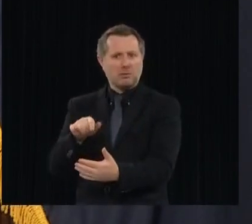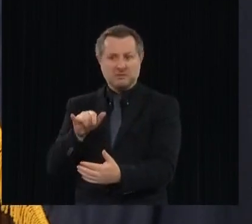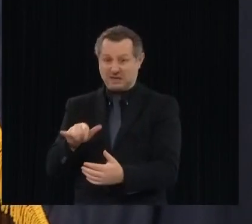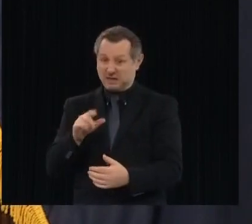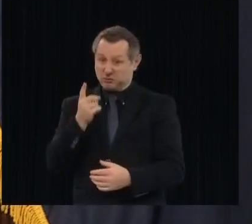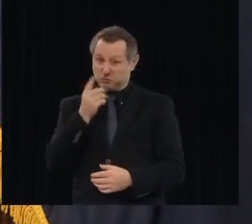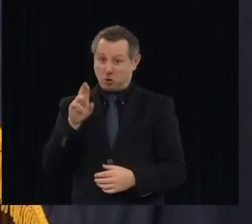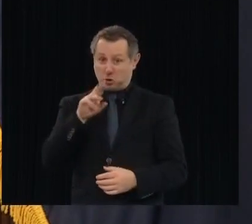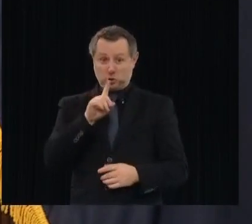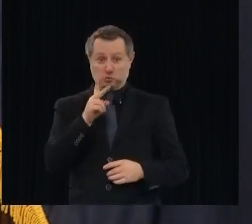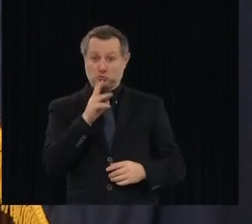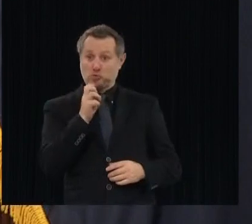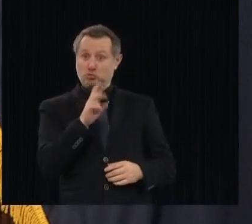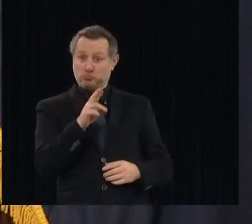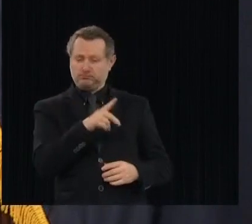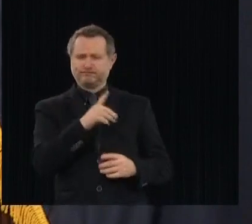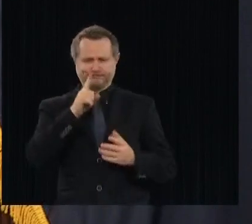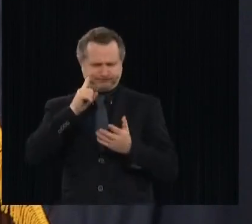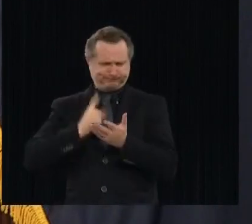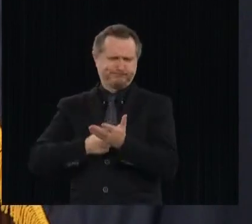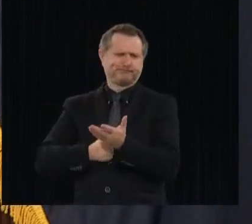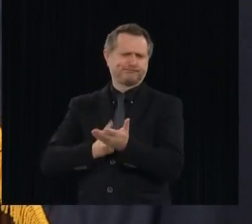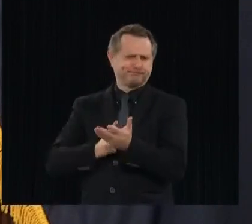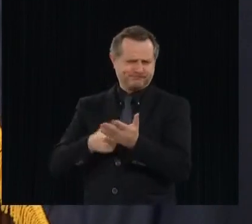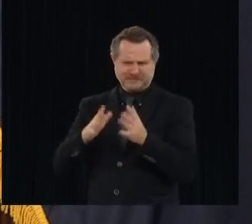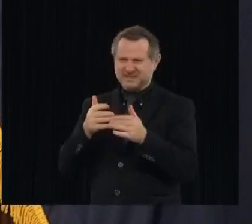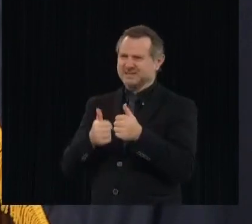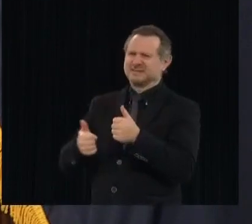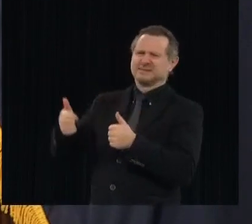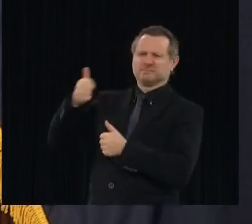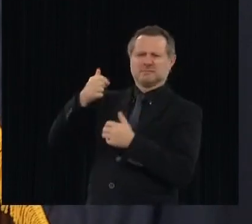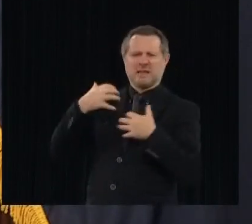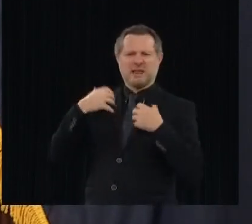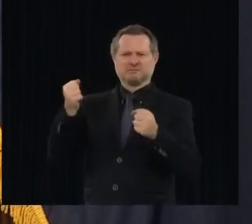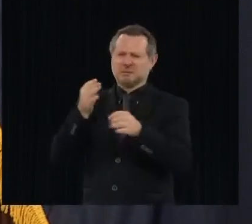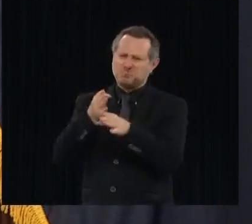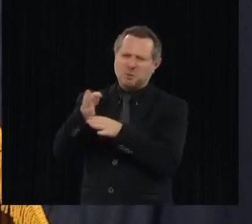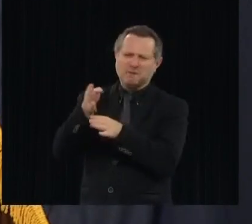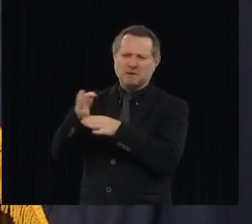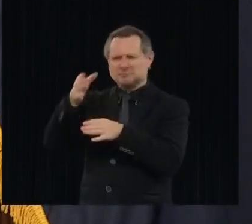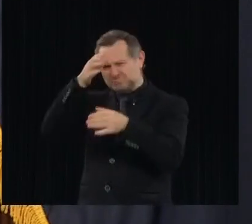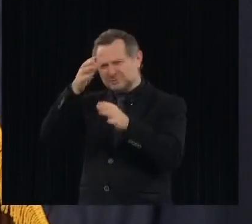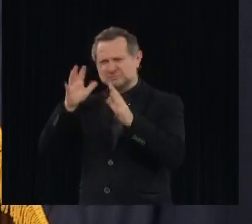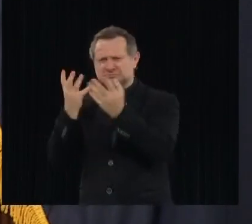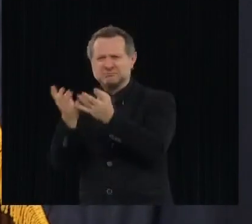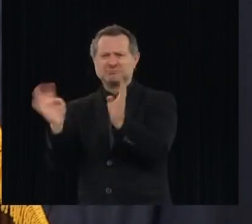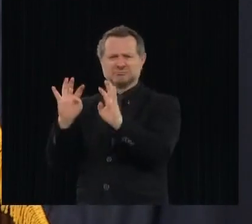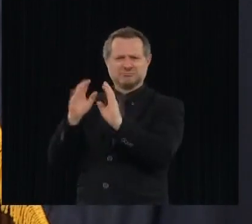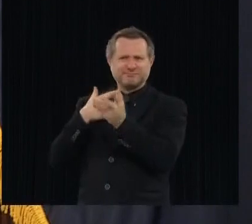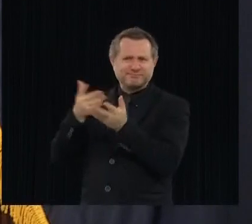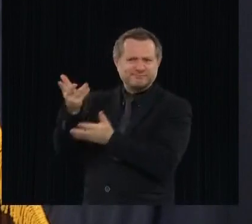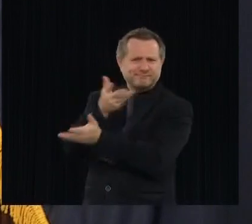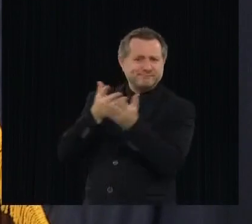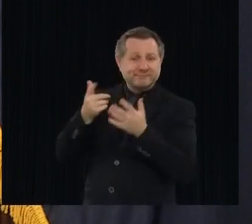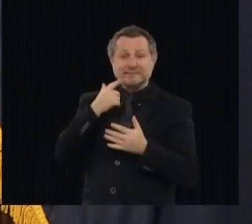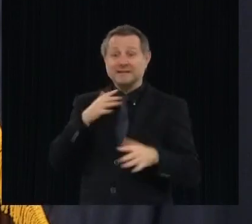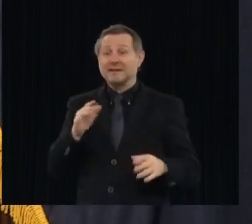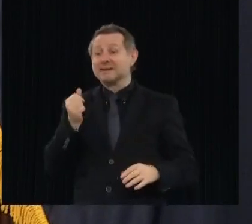THAT WE ARE JUST DISCOVERING AND